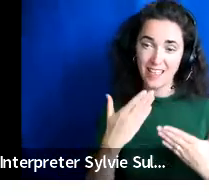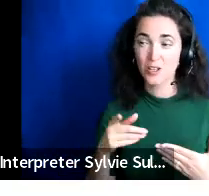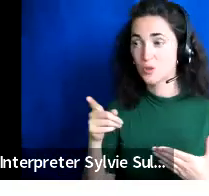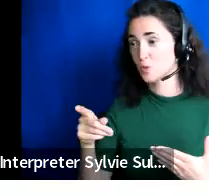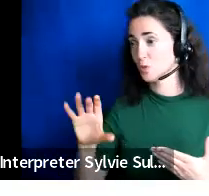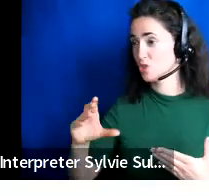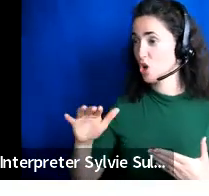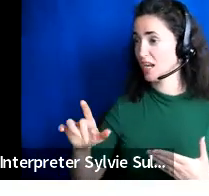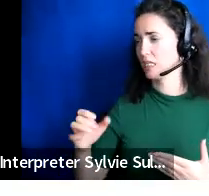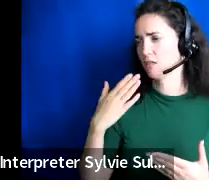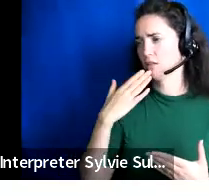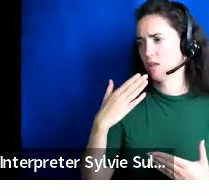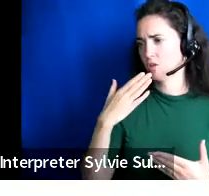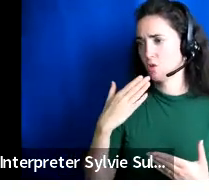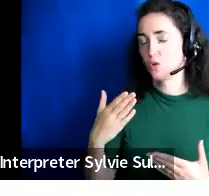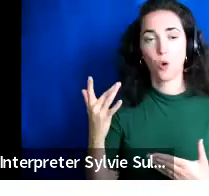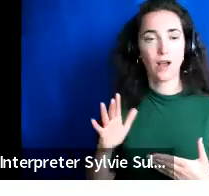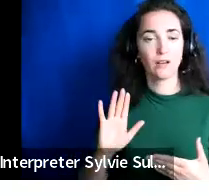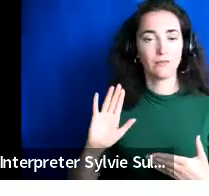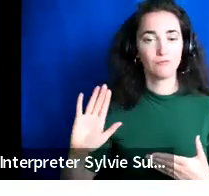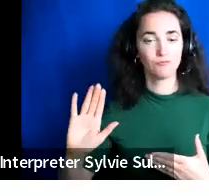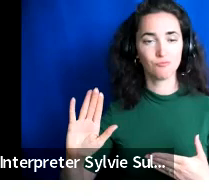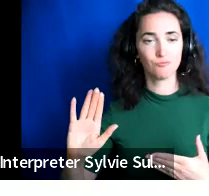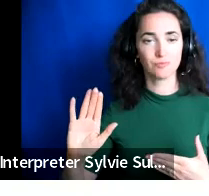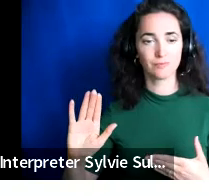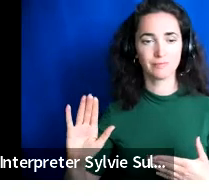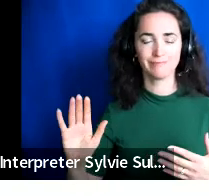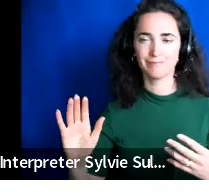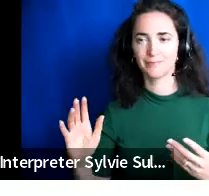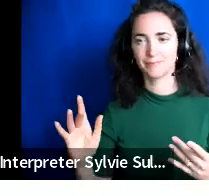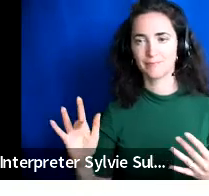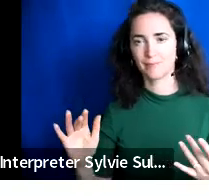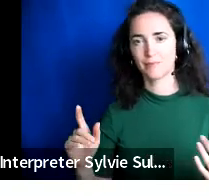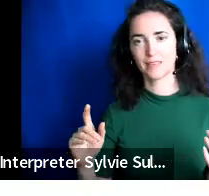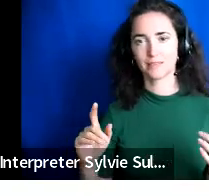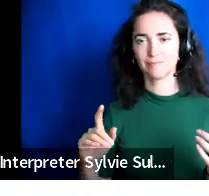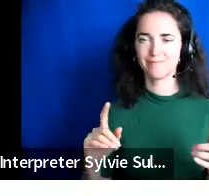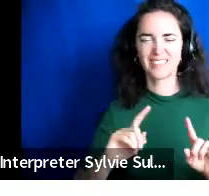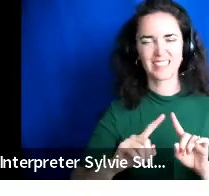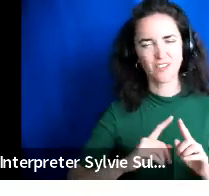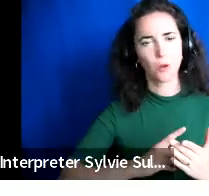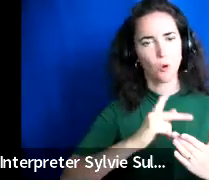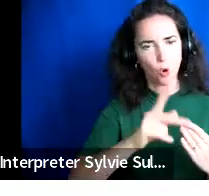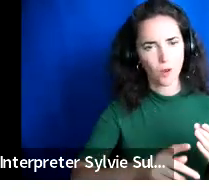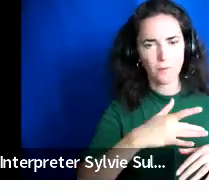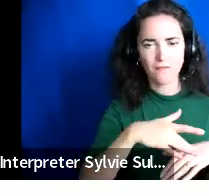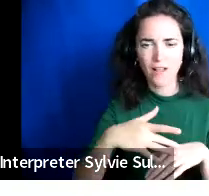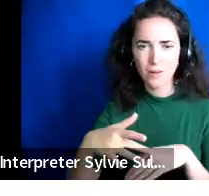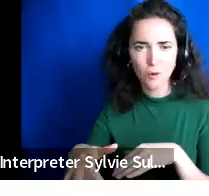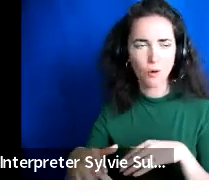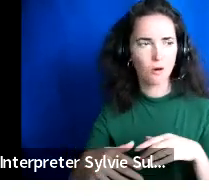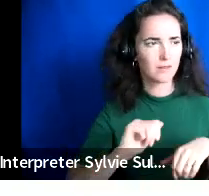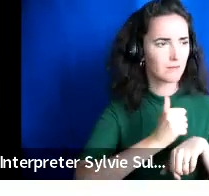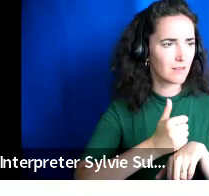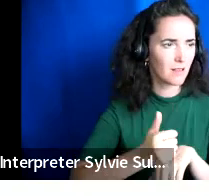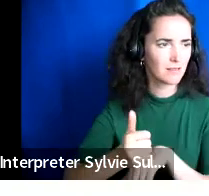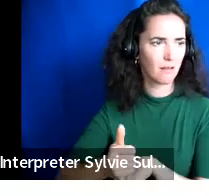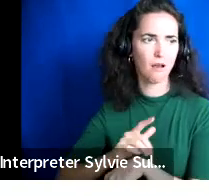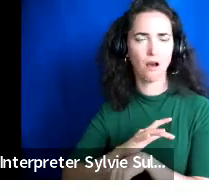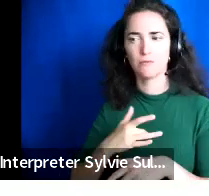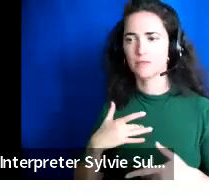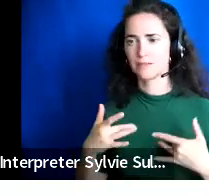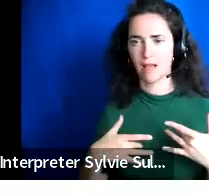It's always engaging to hear the many type of programs and stuff that are have with office of behavioral health.